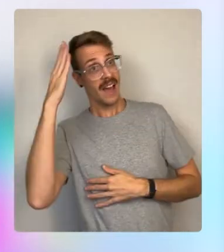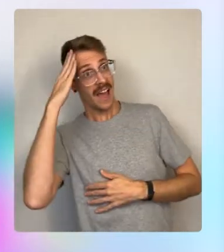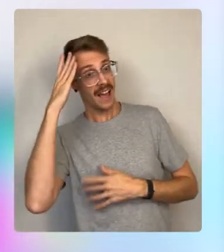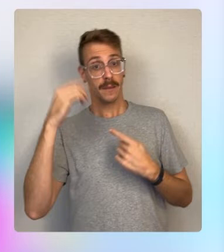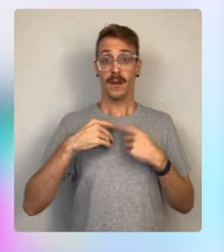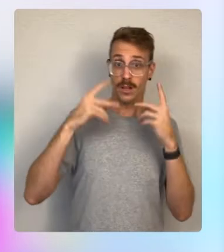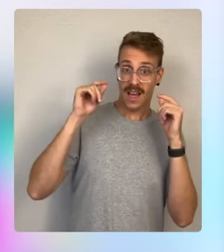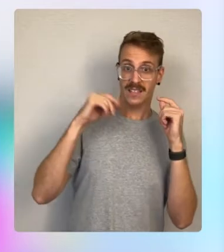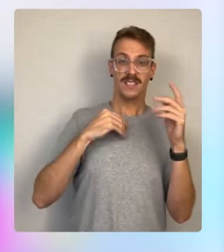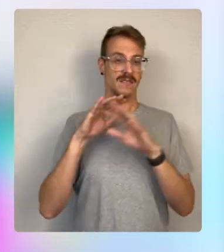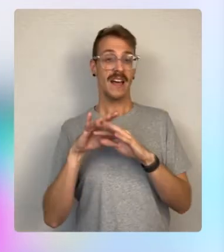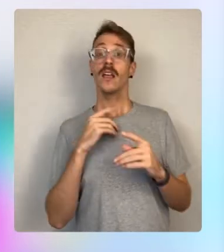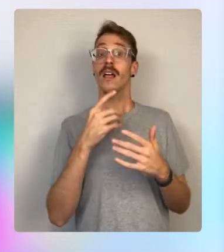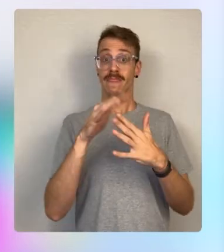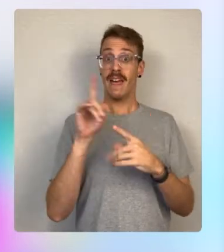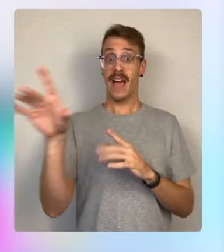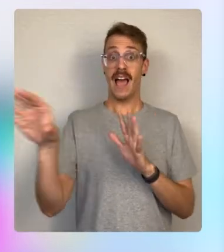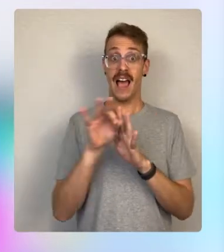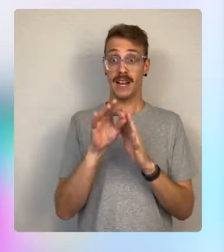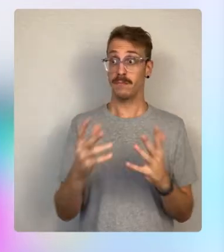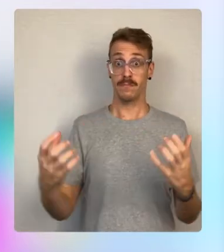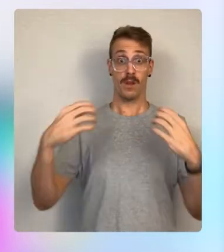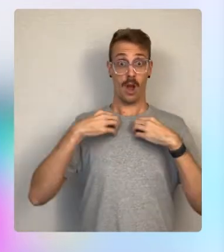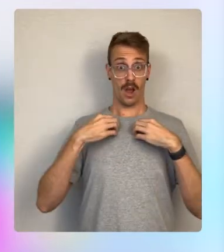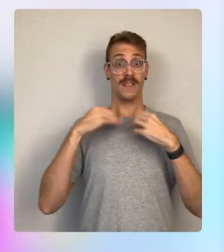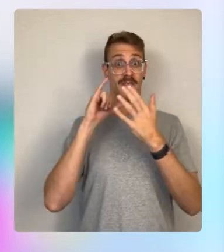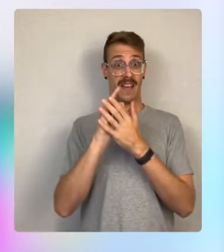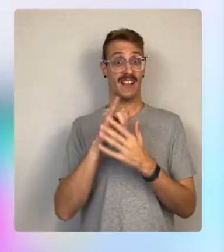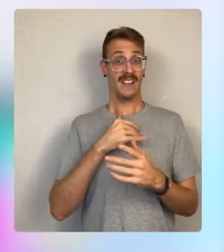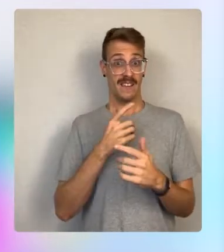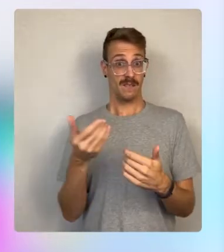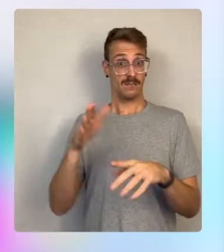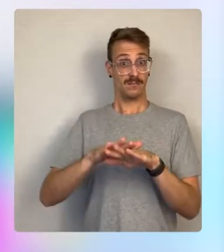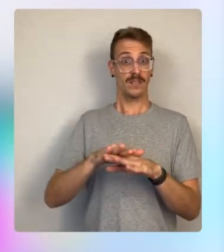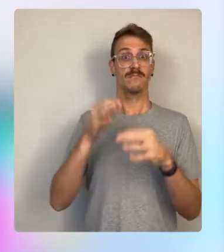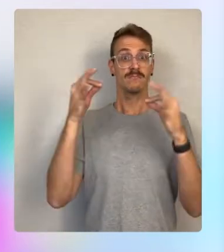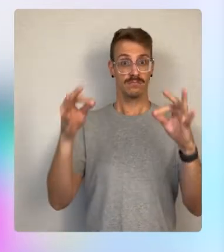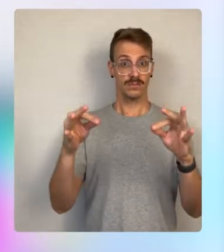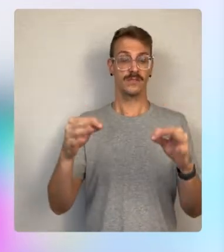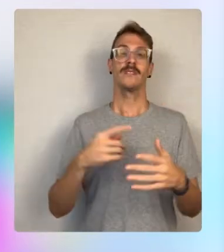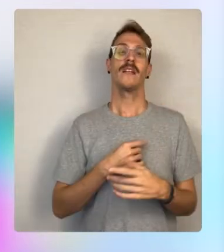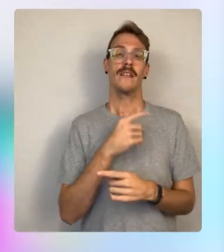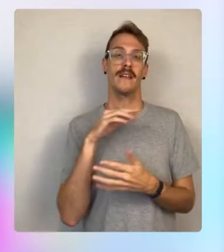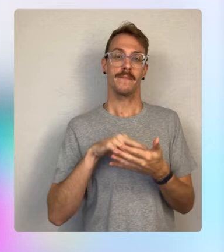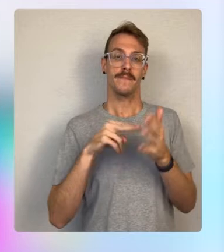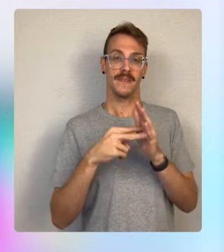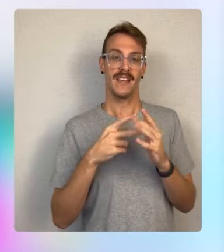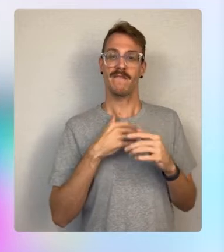If the item isn't equipped, the script deletes it, saving on capacity. This way, you can have lots of options